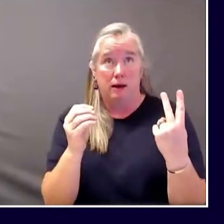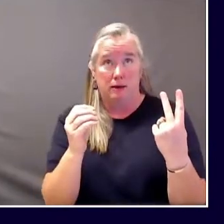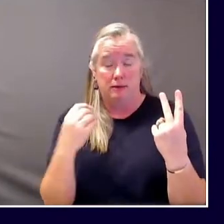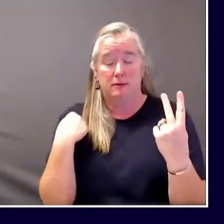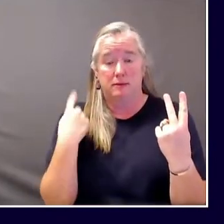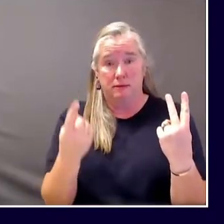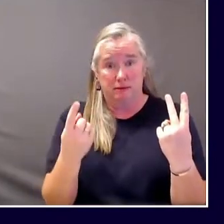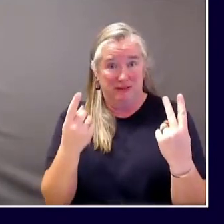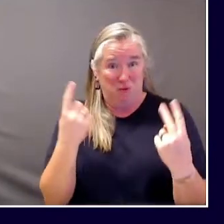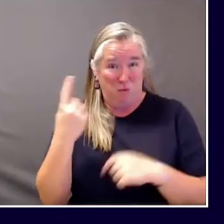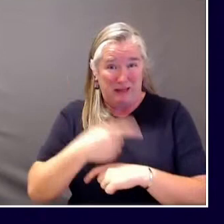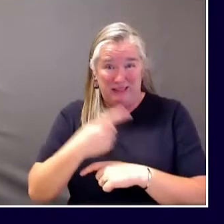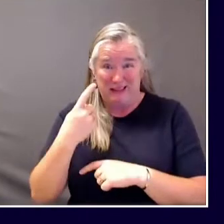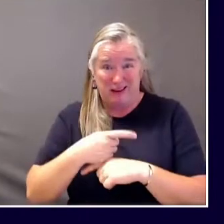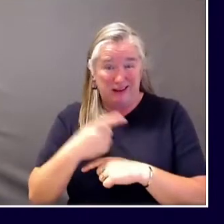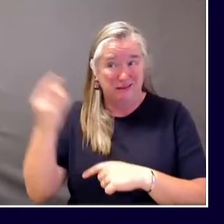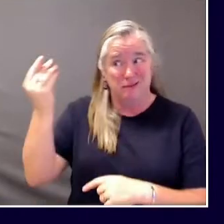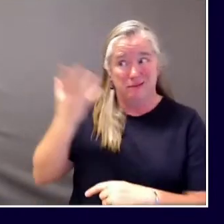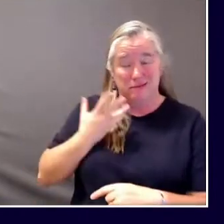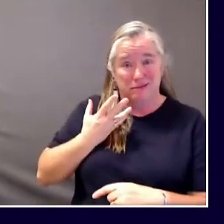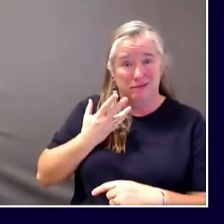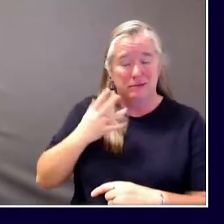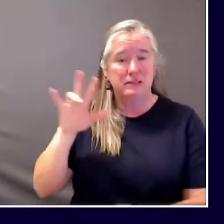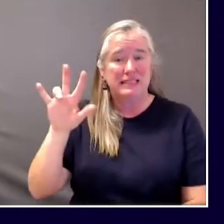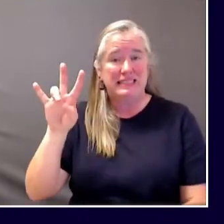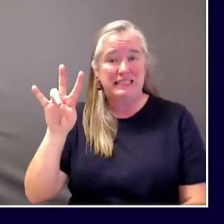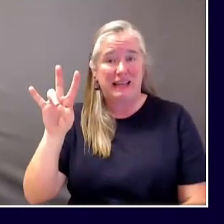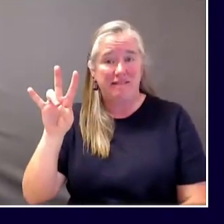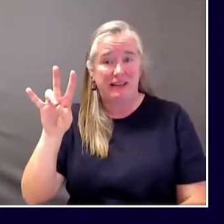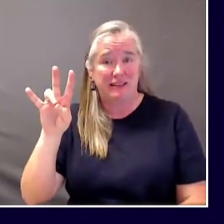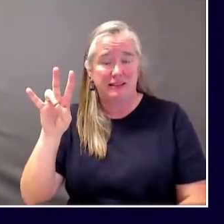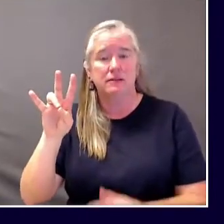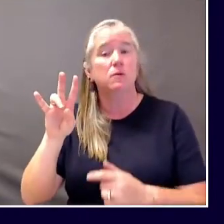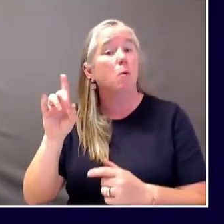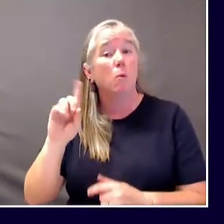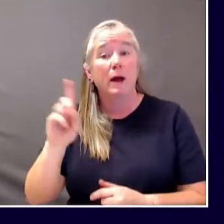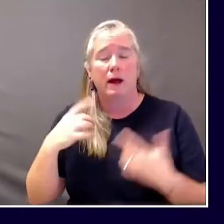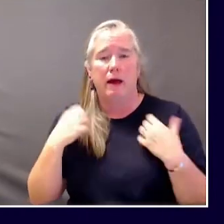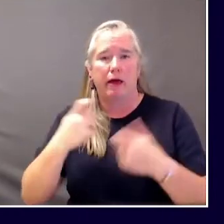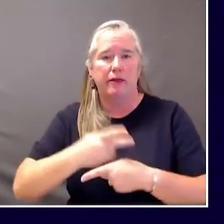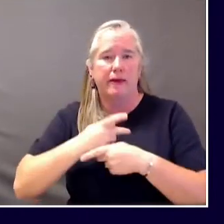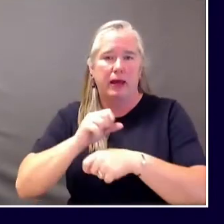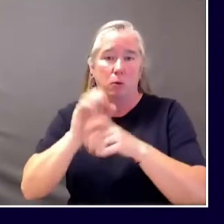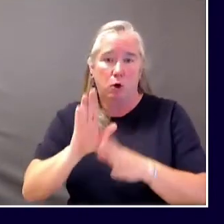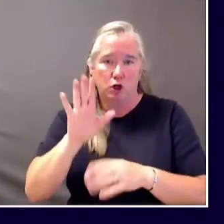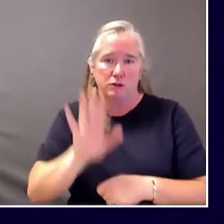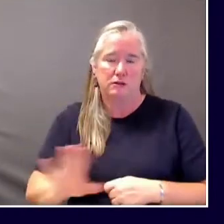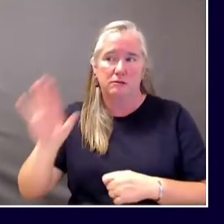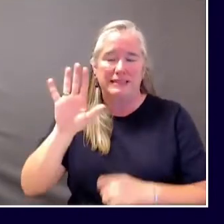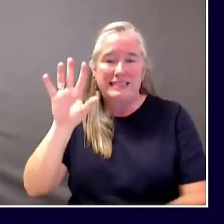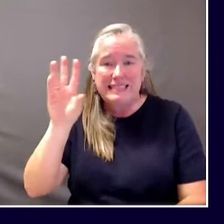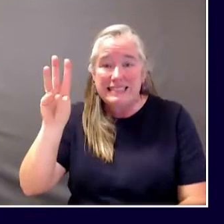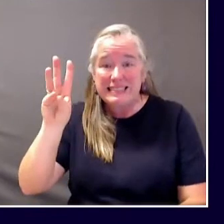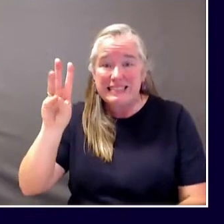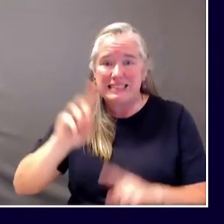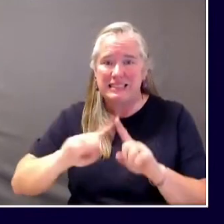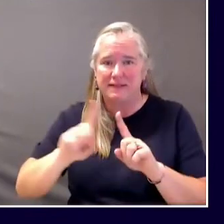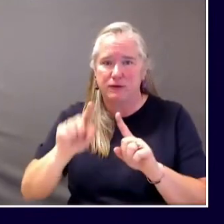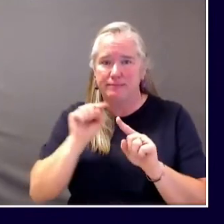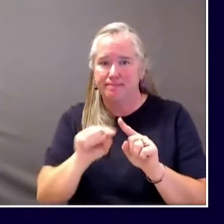last twenty four hours seven new